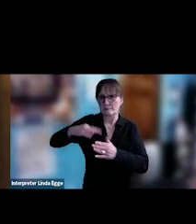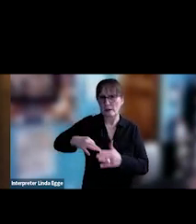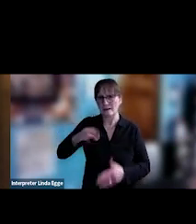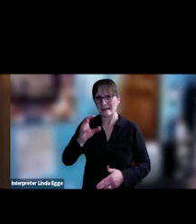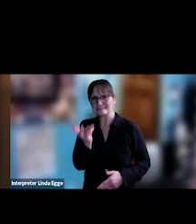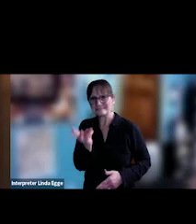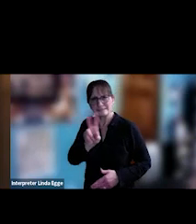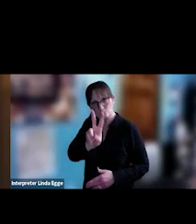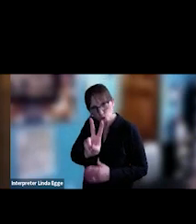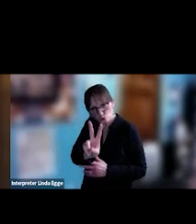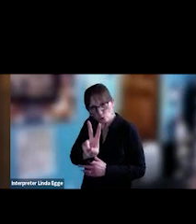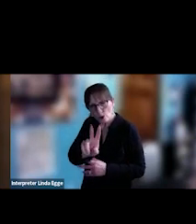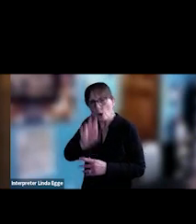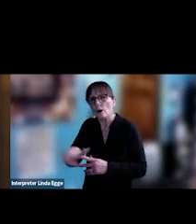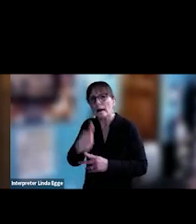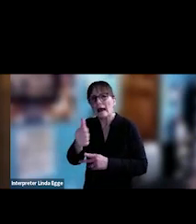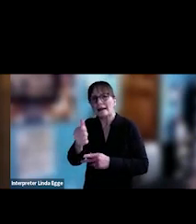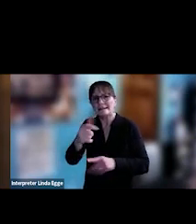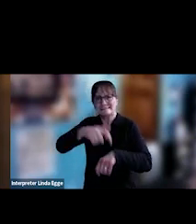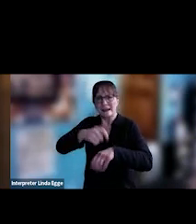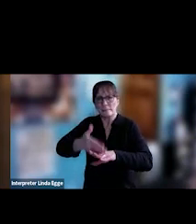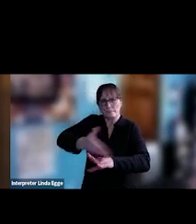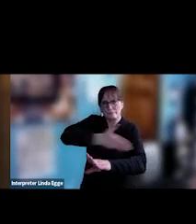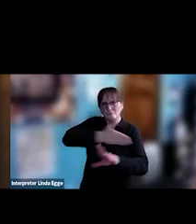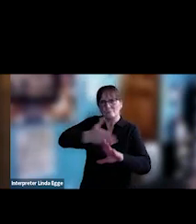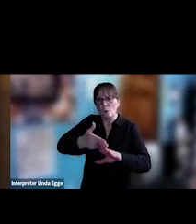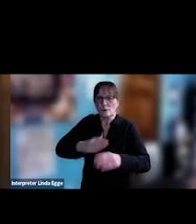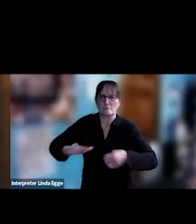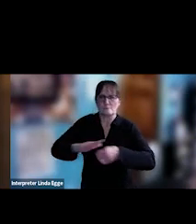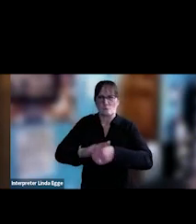or anytime prior to their full retirement age,